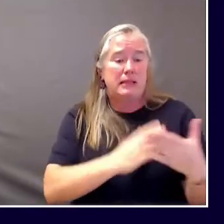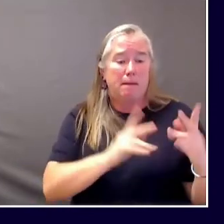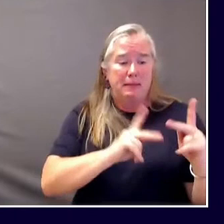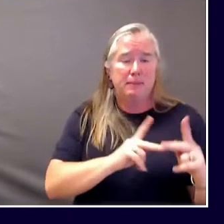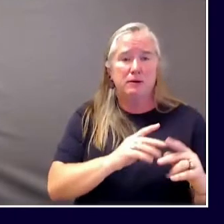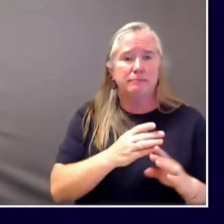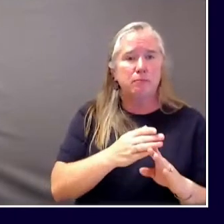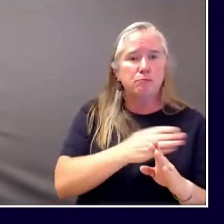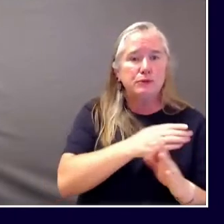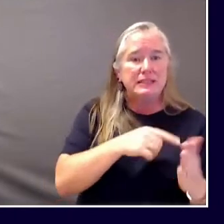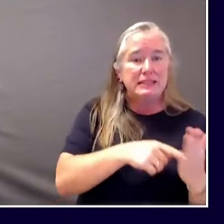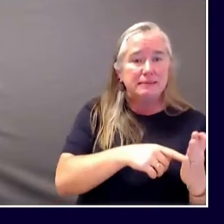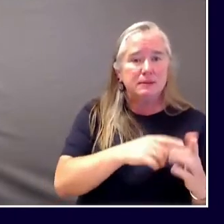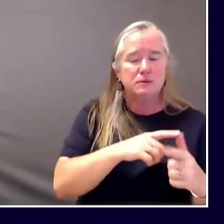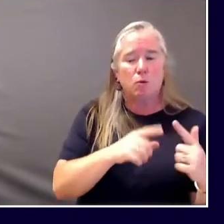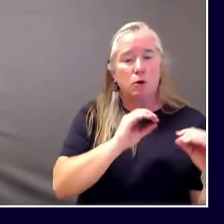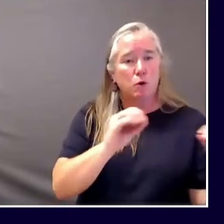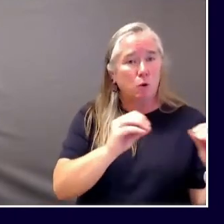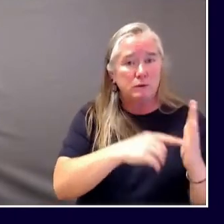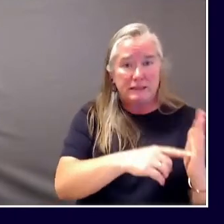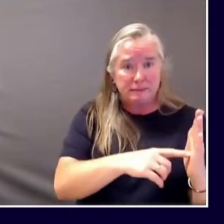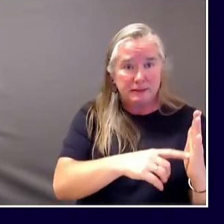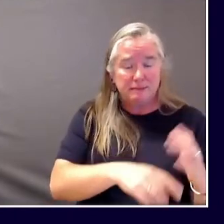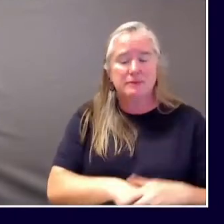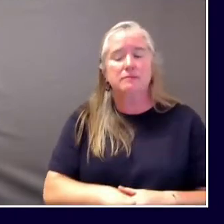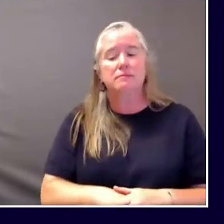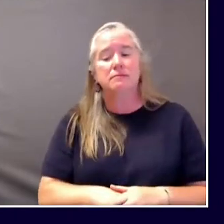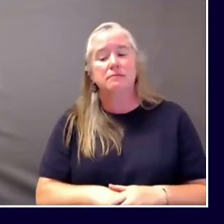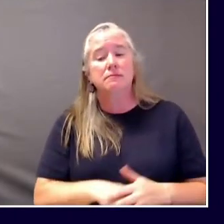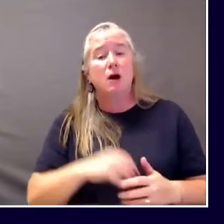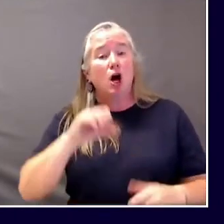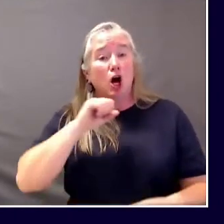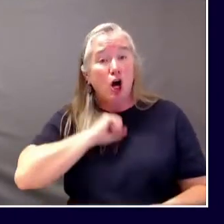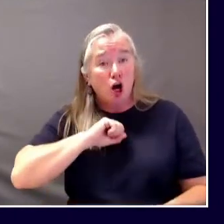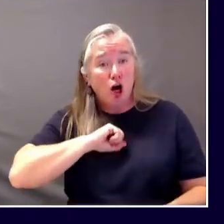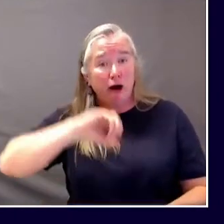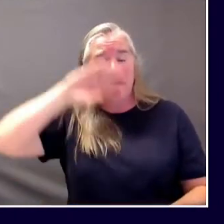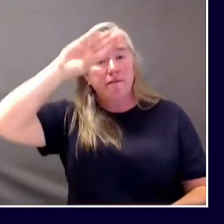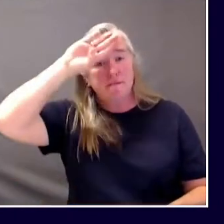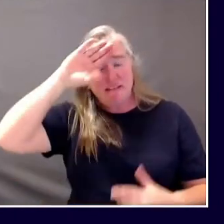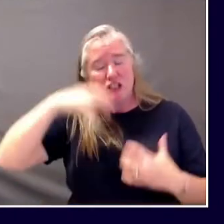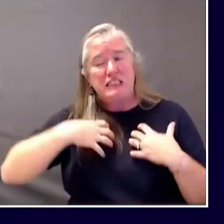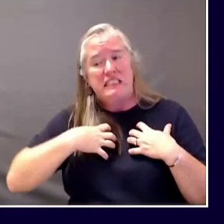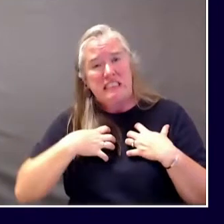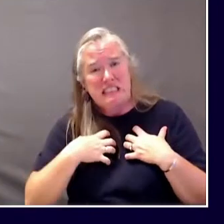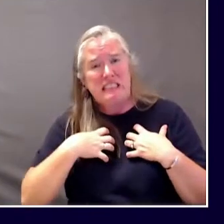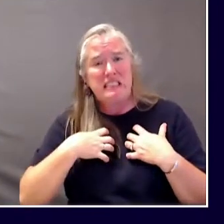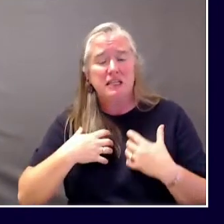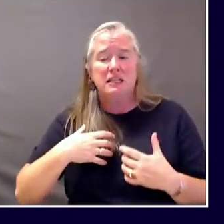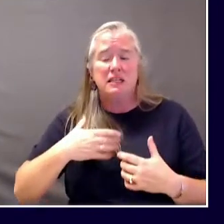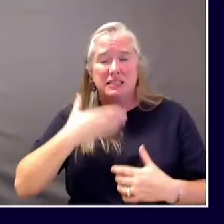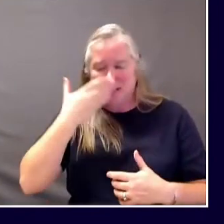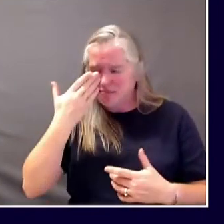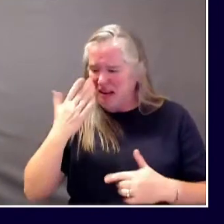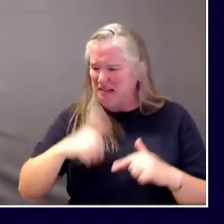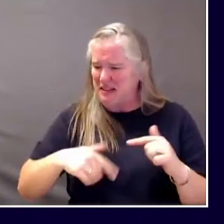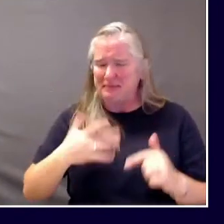presenting symptoms that people have